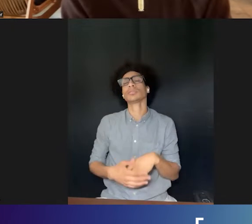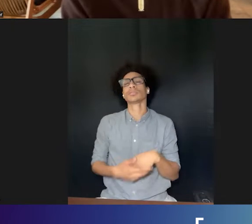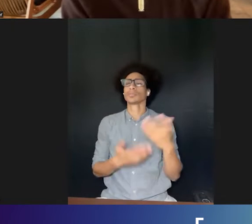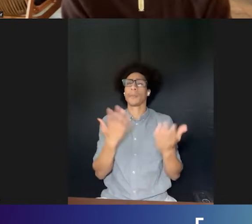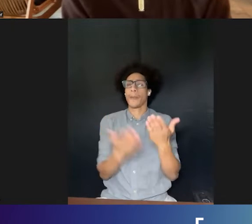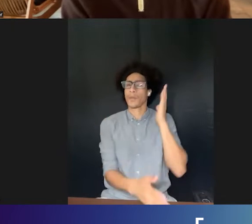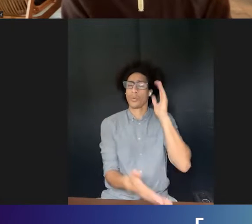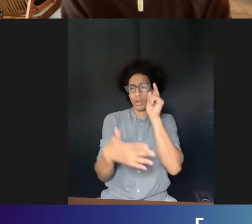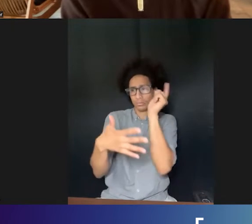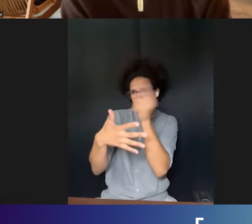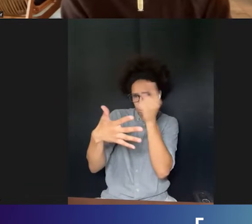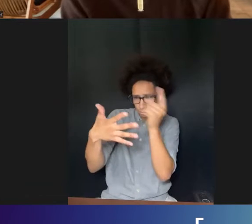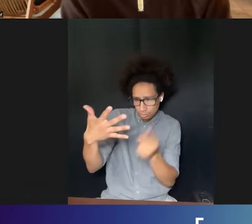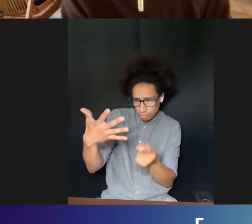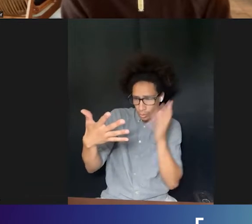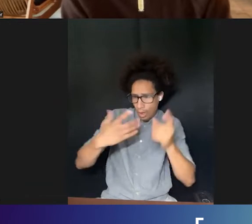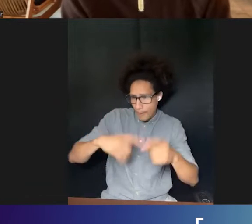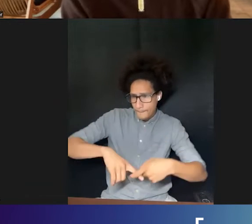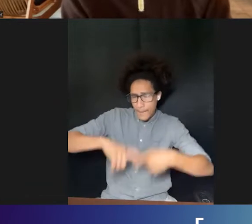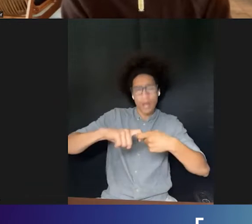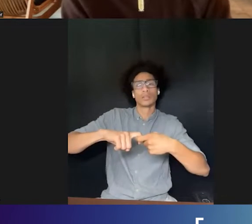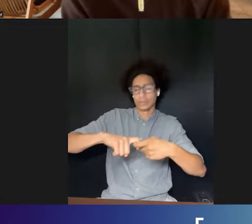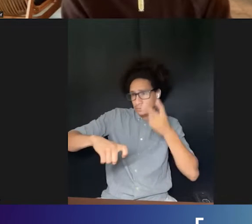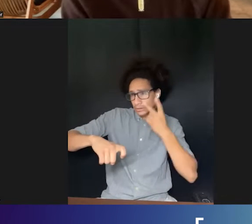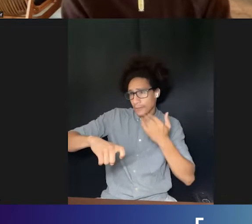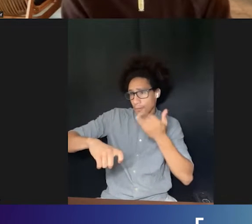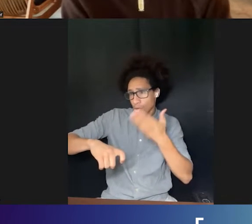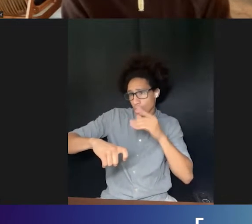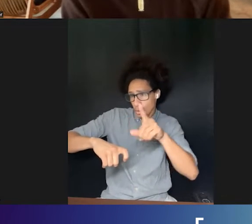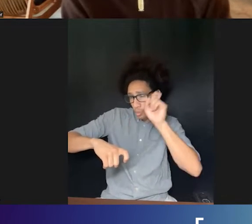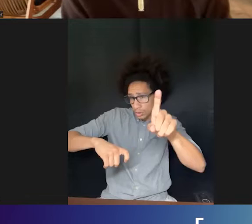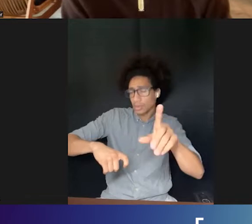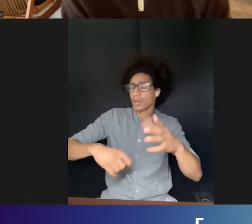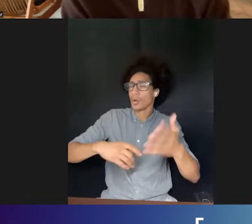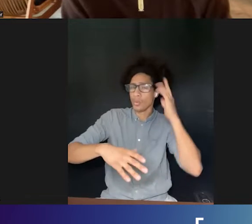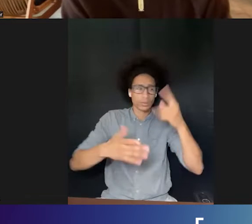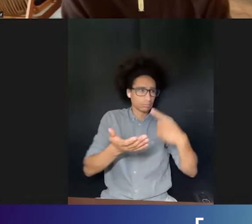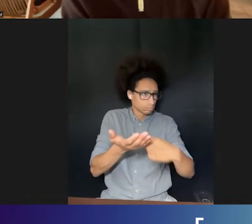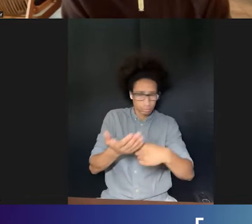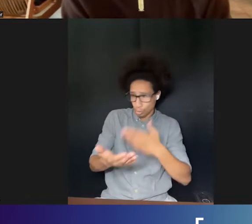and look at what the questions are and see if it's a good time to address. And okay, so go back to the share.